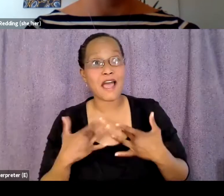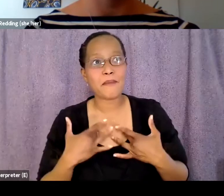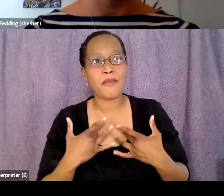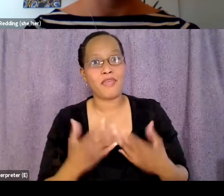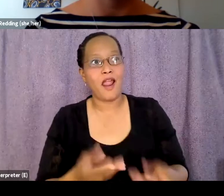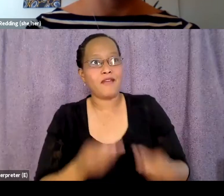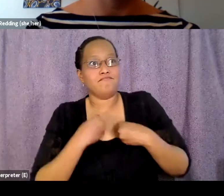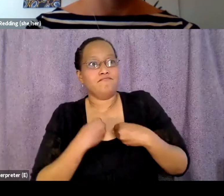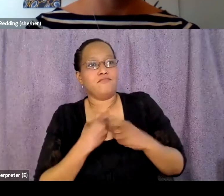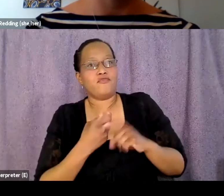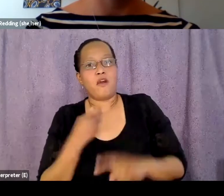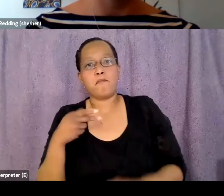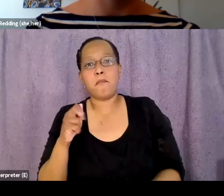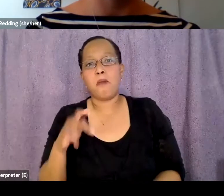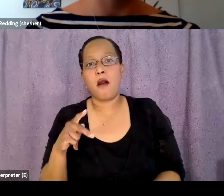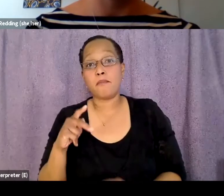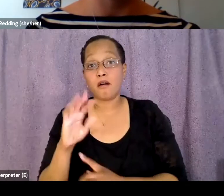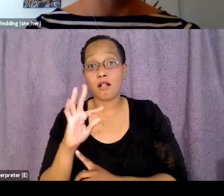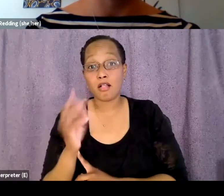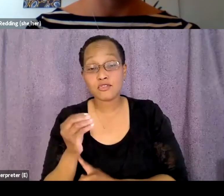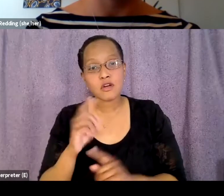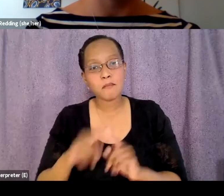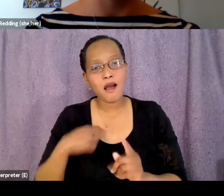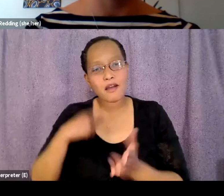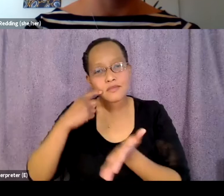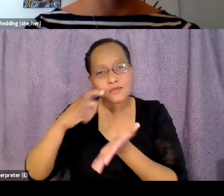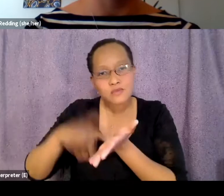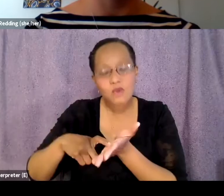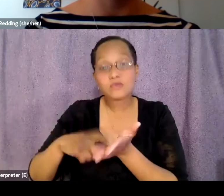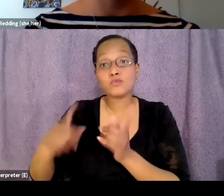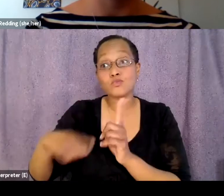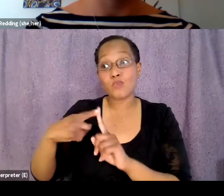found it by the time I got to the point in my life, where.